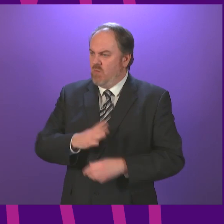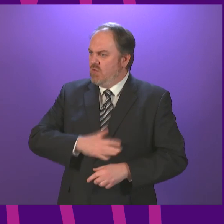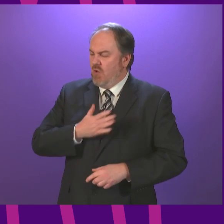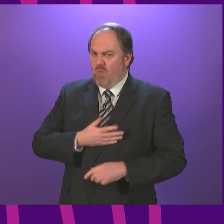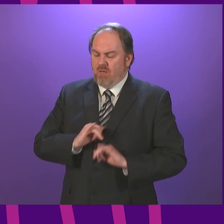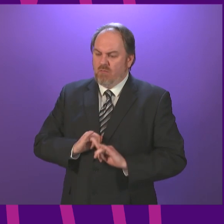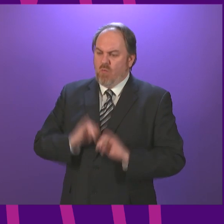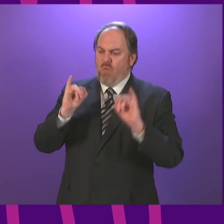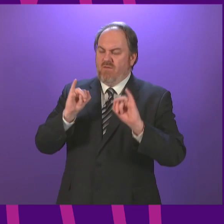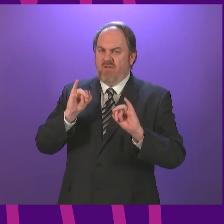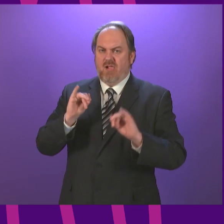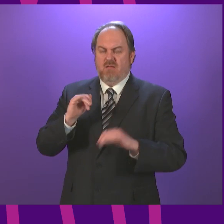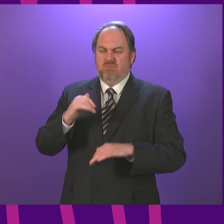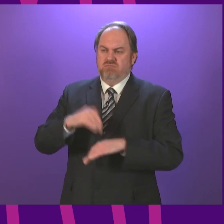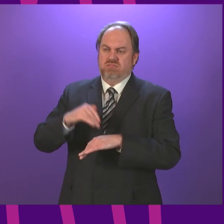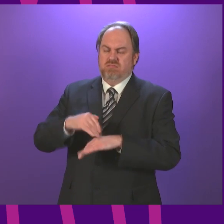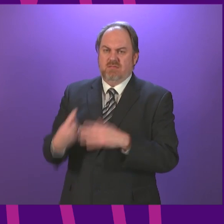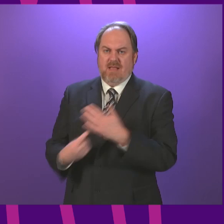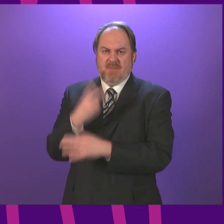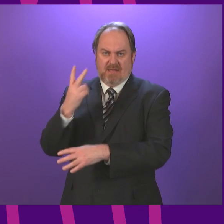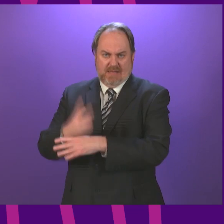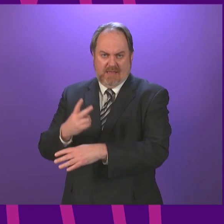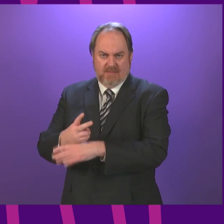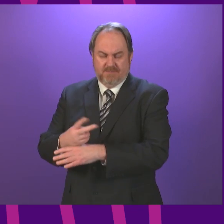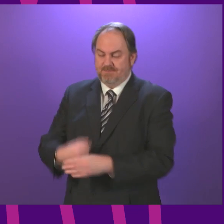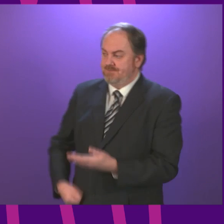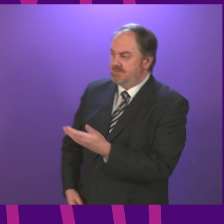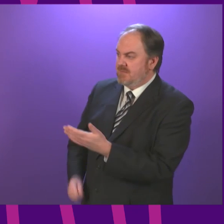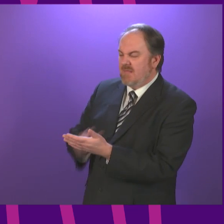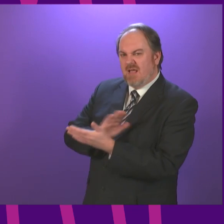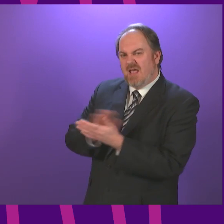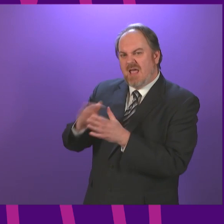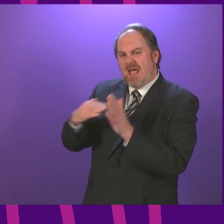The Cabinet Secretary for Justice (Humza Yousaf): It is essential that people stick to the rules and